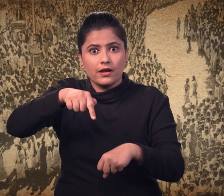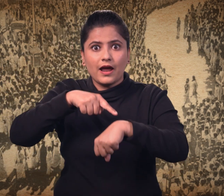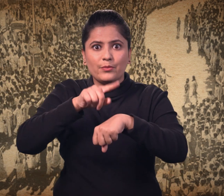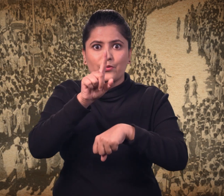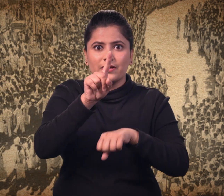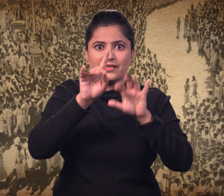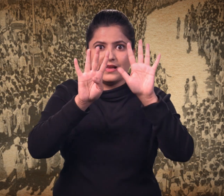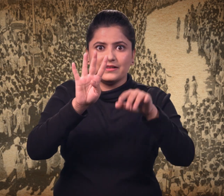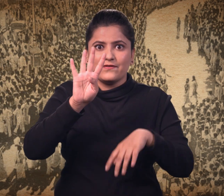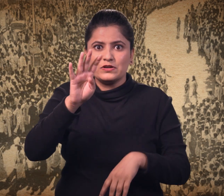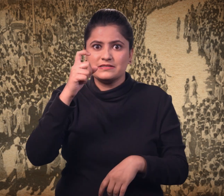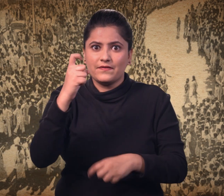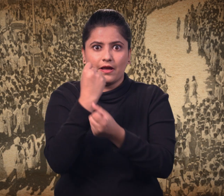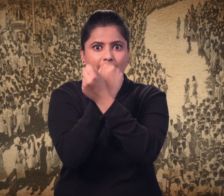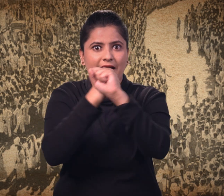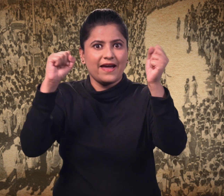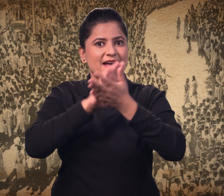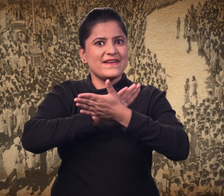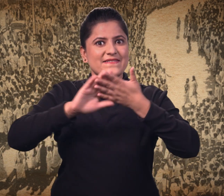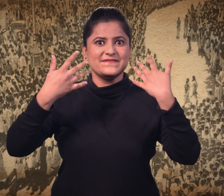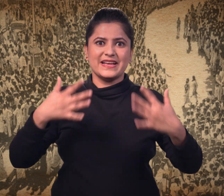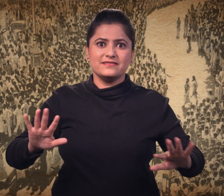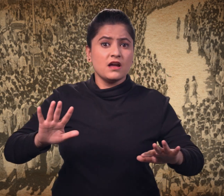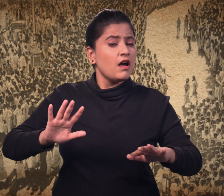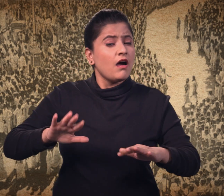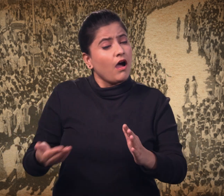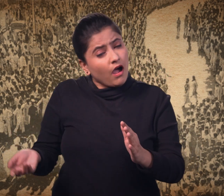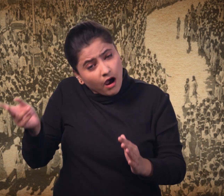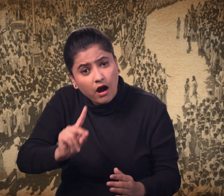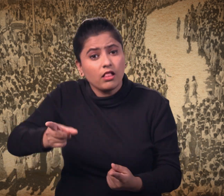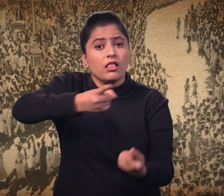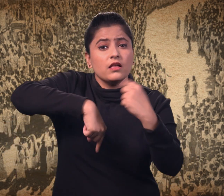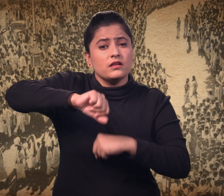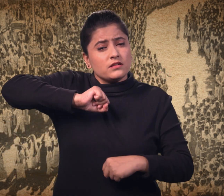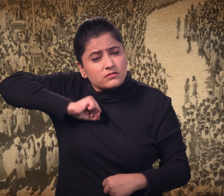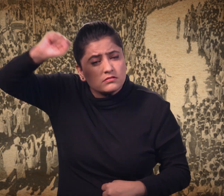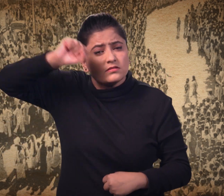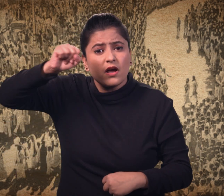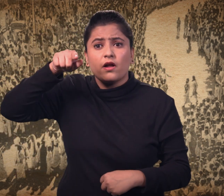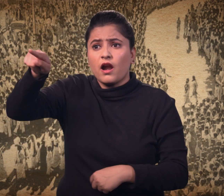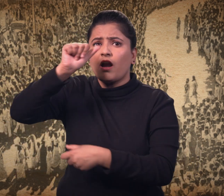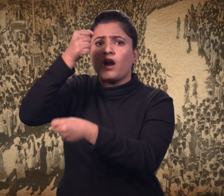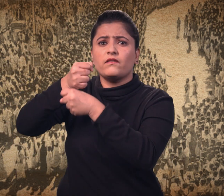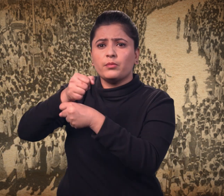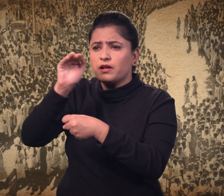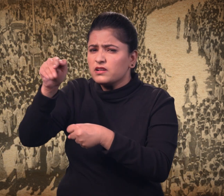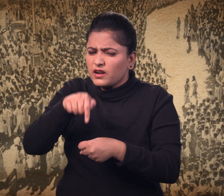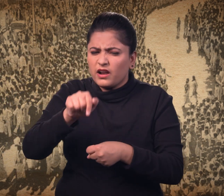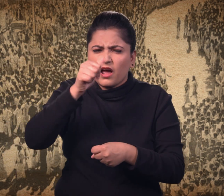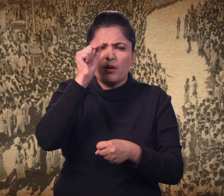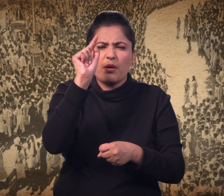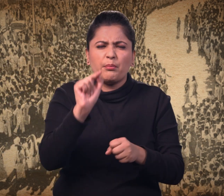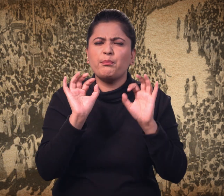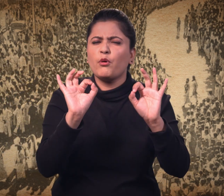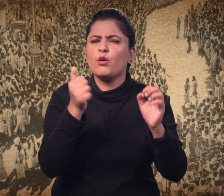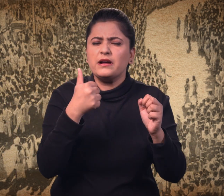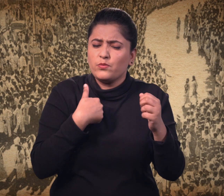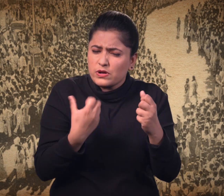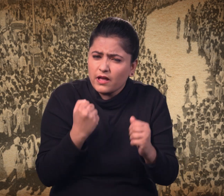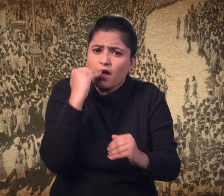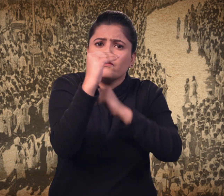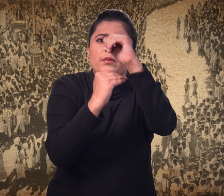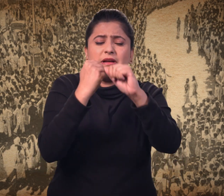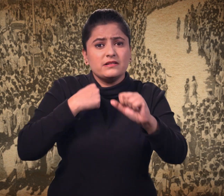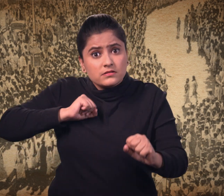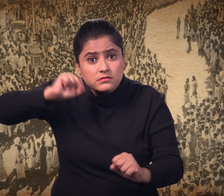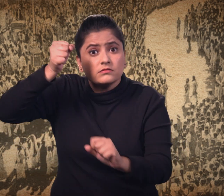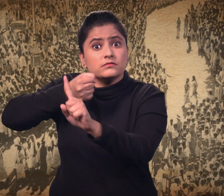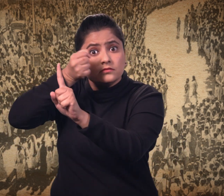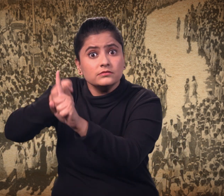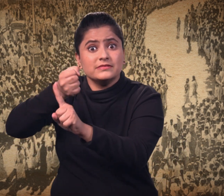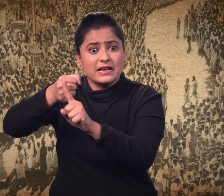Even after independance in 1947, many continued their advocacy.